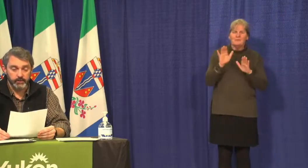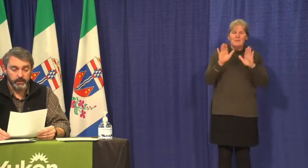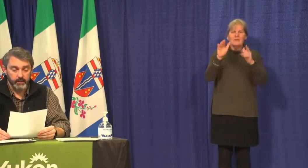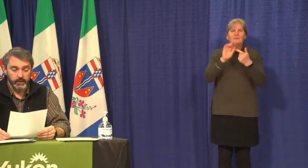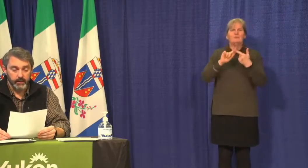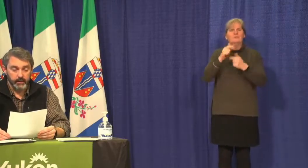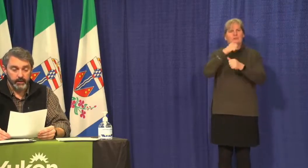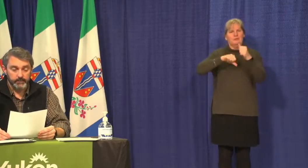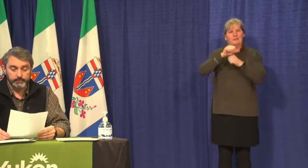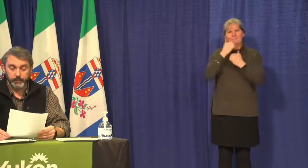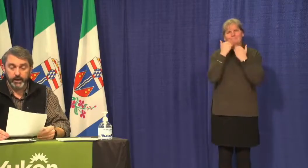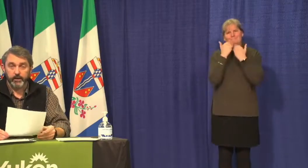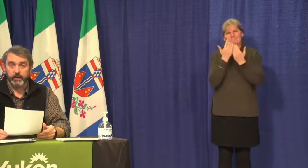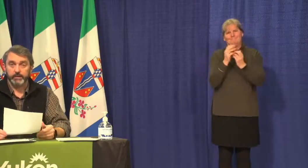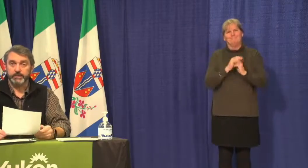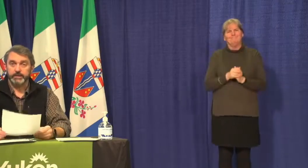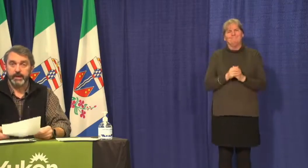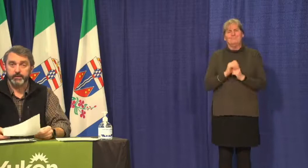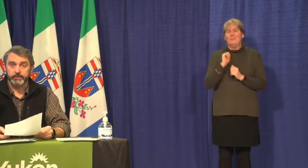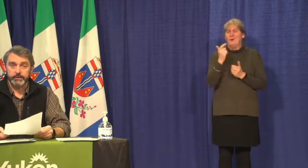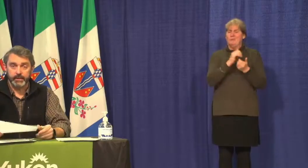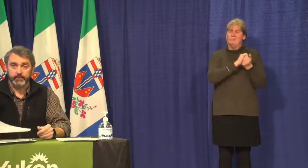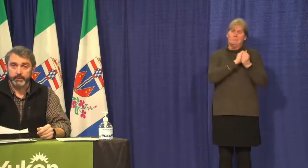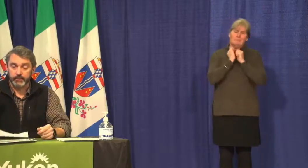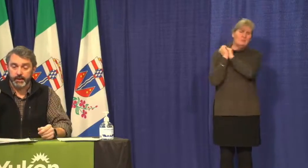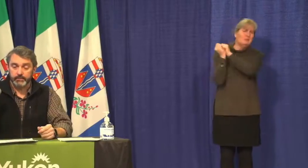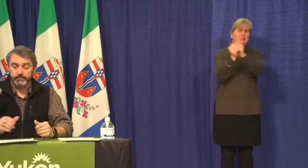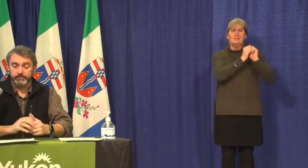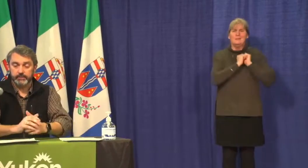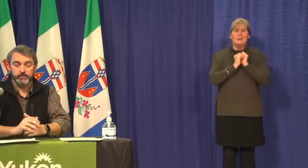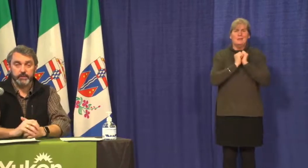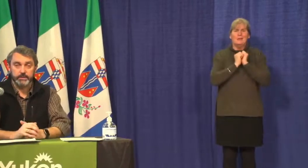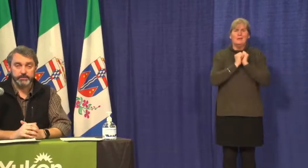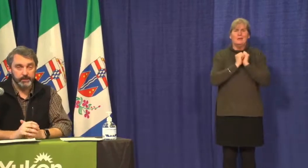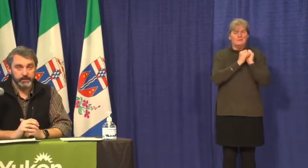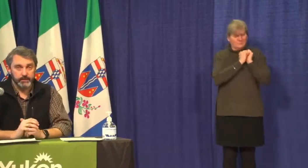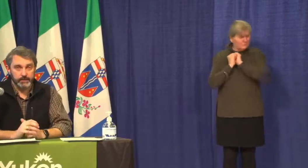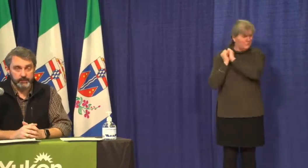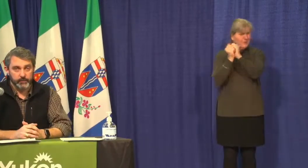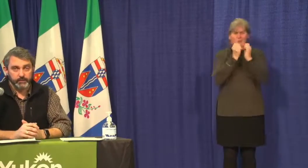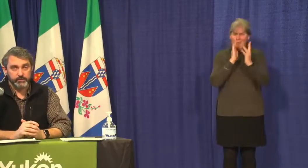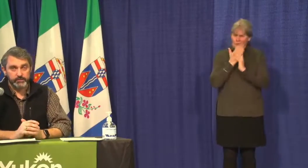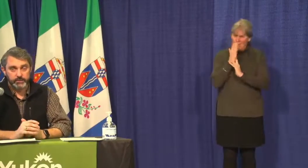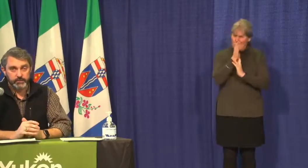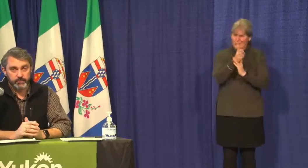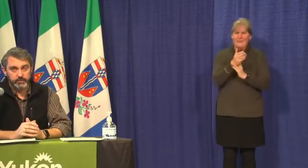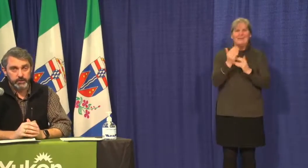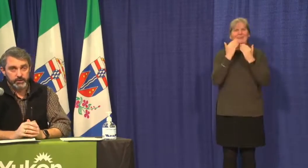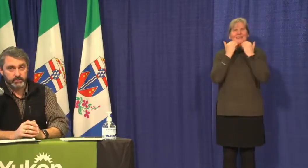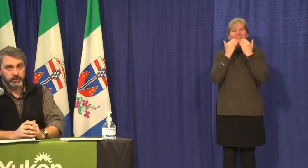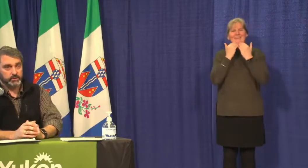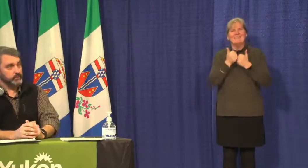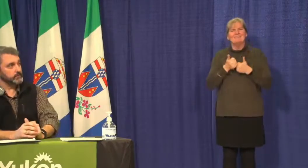and excellent to each other. We are all in this together. Together we will get through this. Thank you very much.